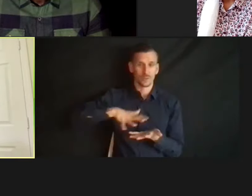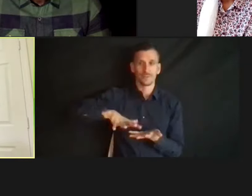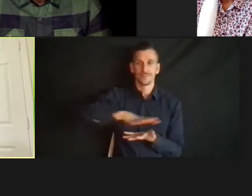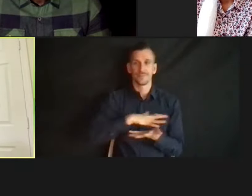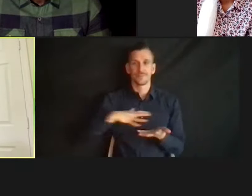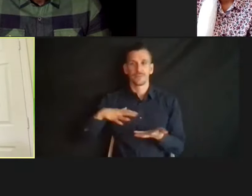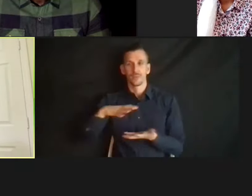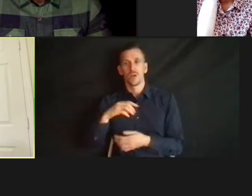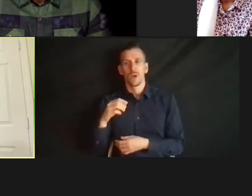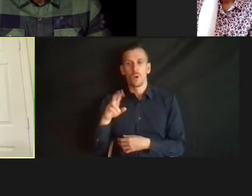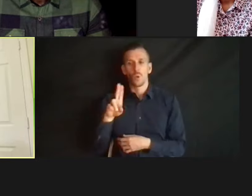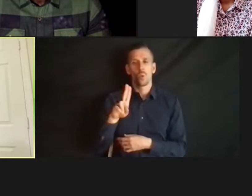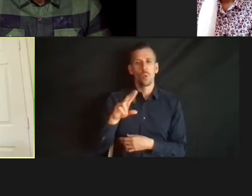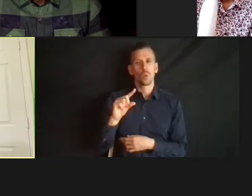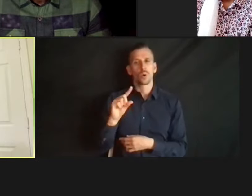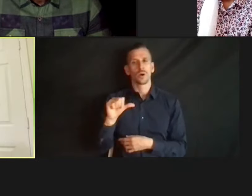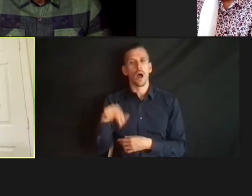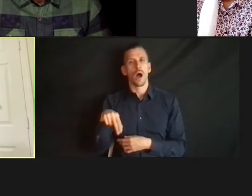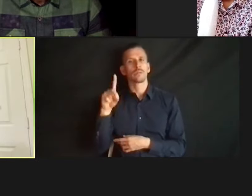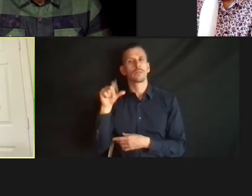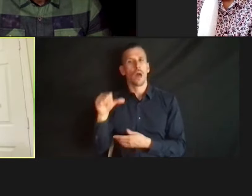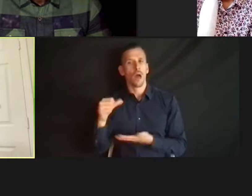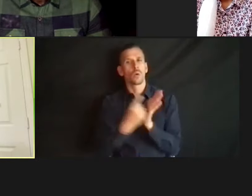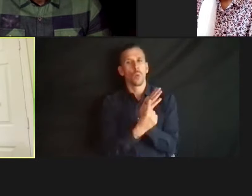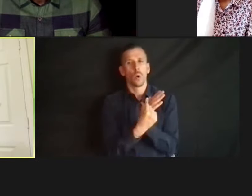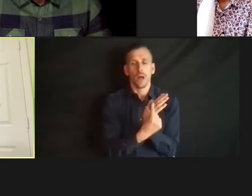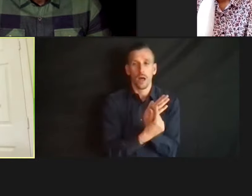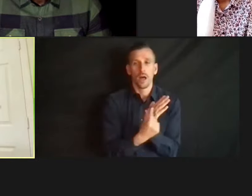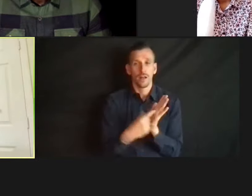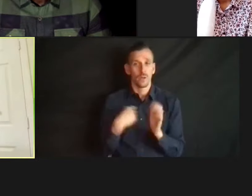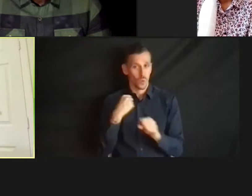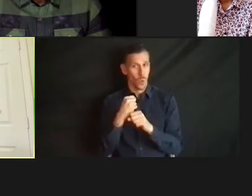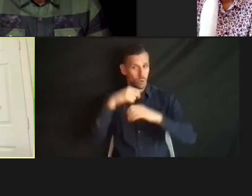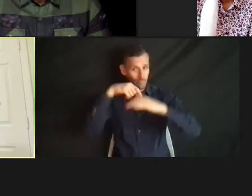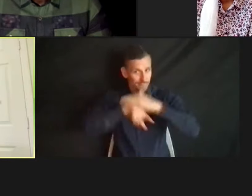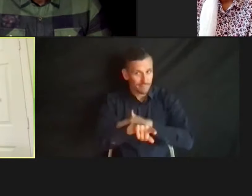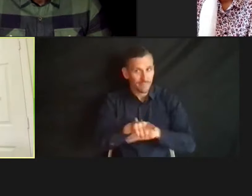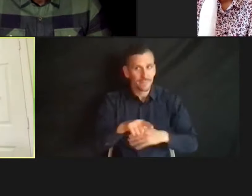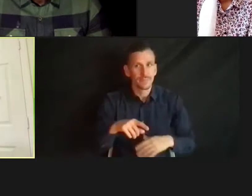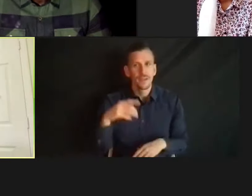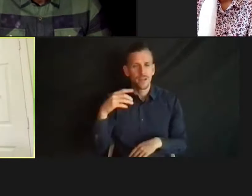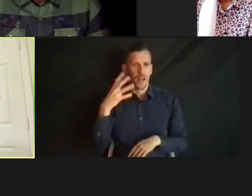It's such a complex matter that you cannot have local solutions that are so tiny, that cannot